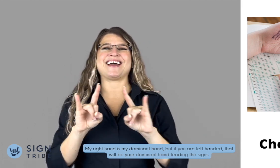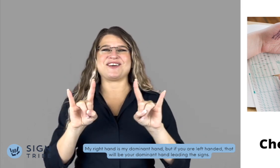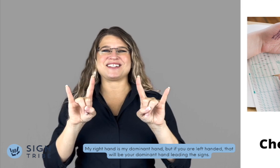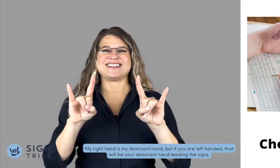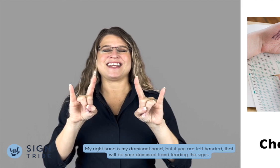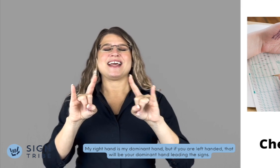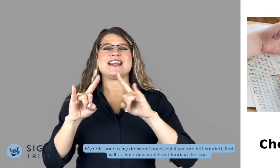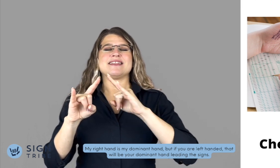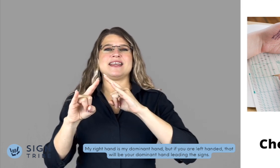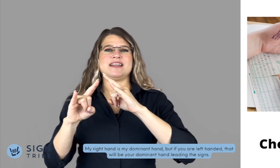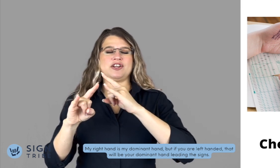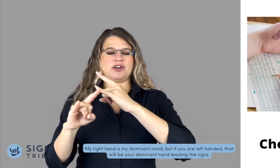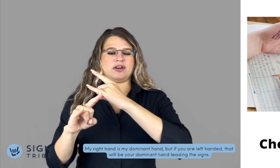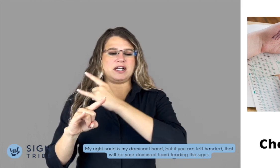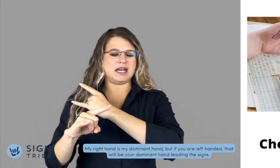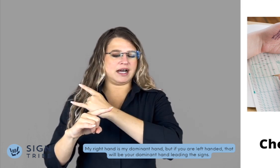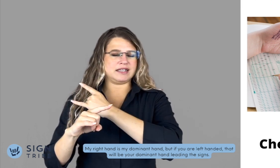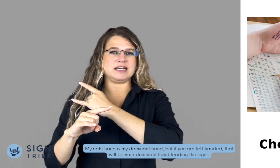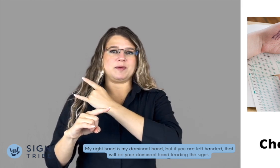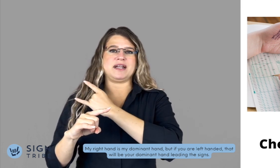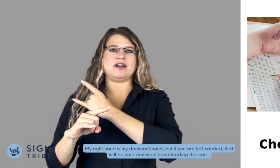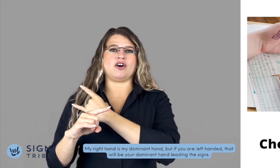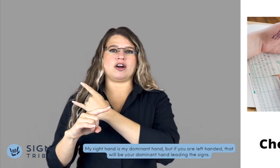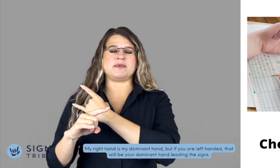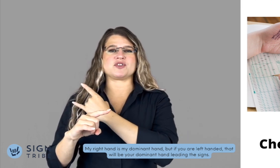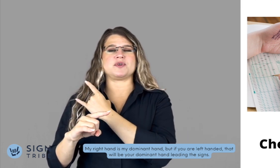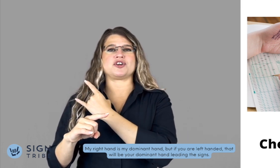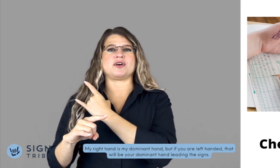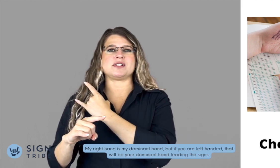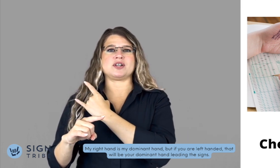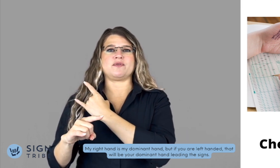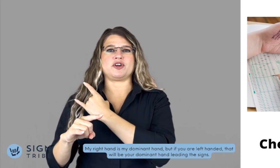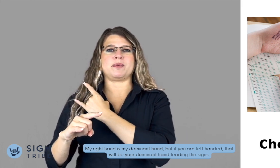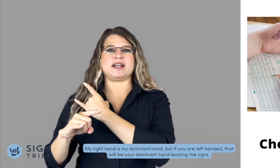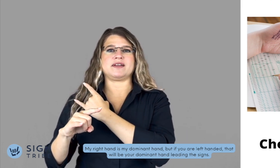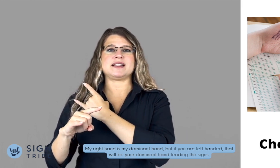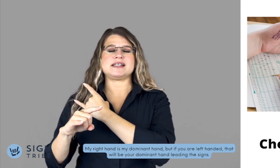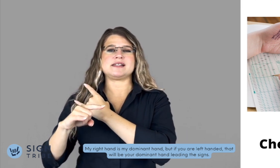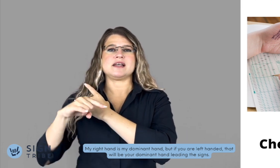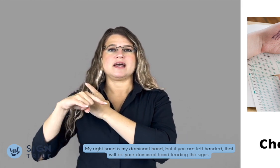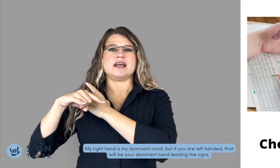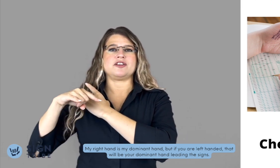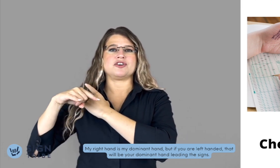out. Then your non dominant arm is going to cross over your body like this and your